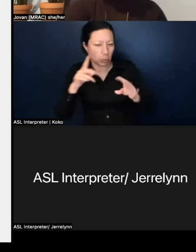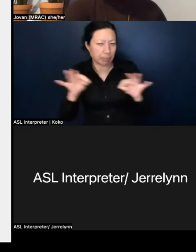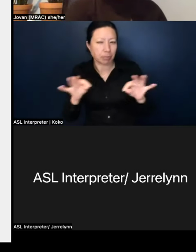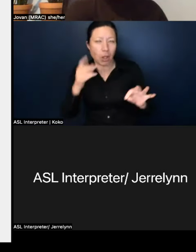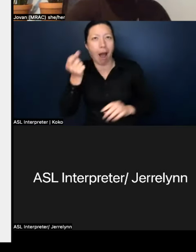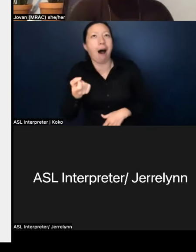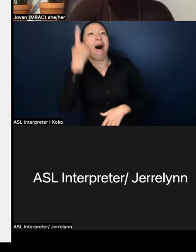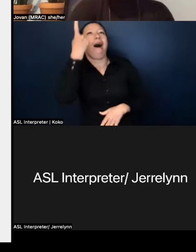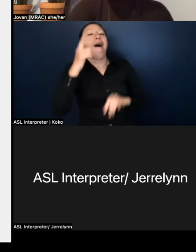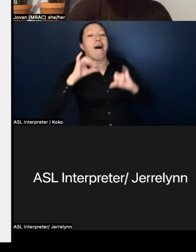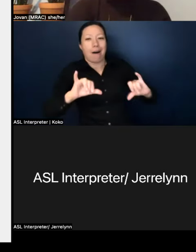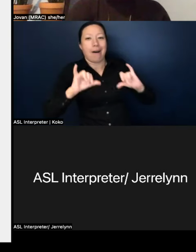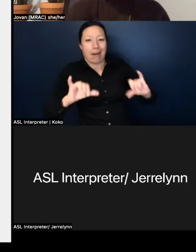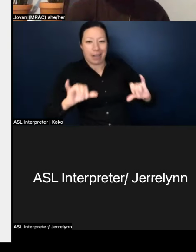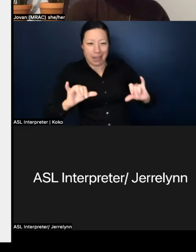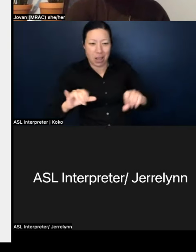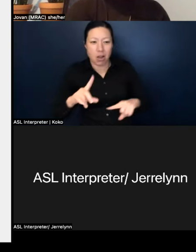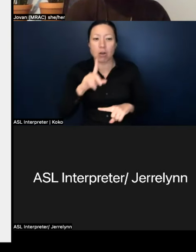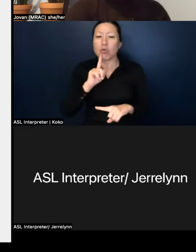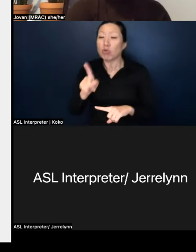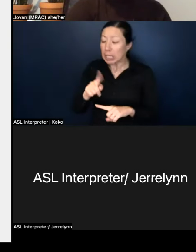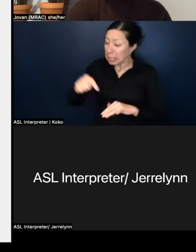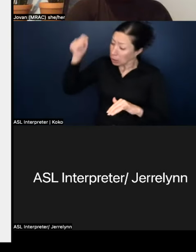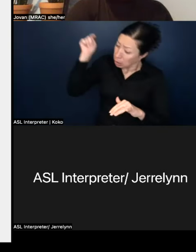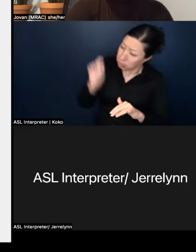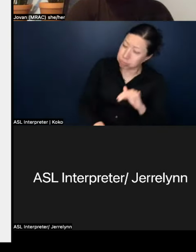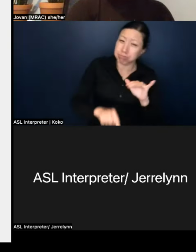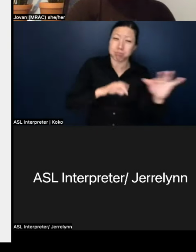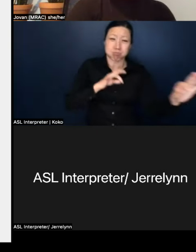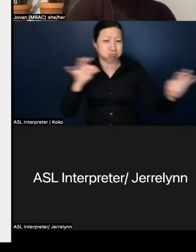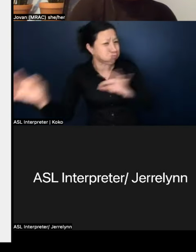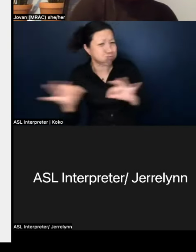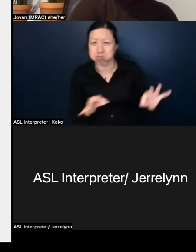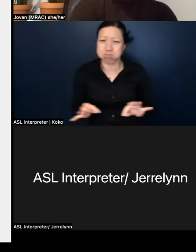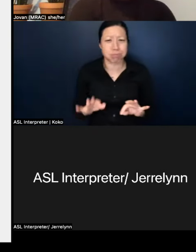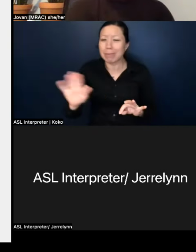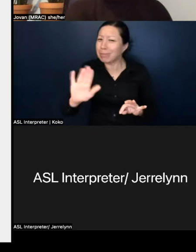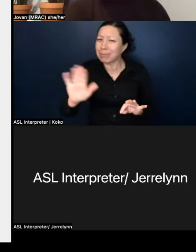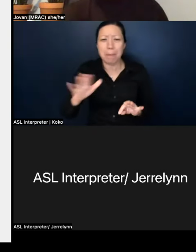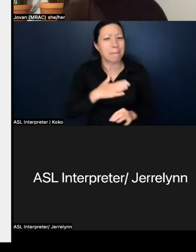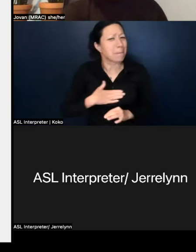is 100% not necessary at all. It does not help you or hurt you,